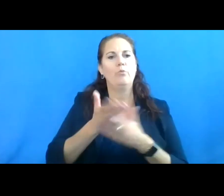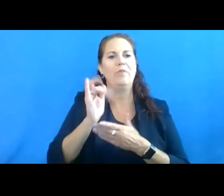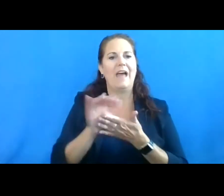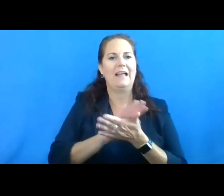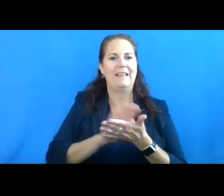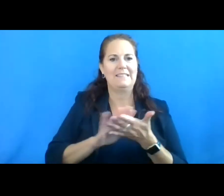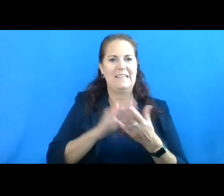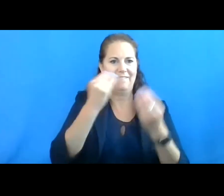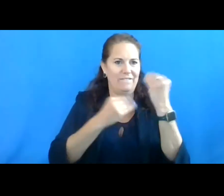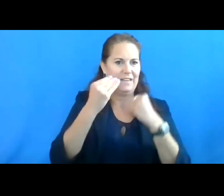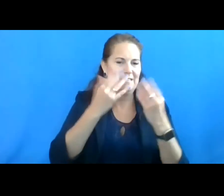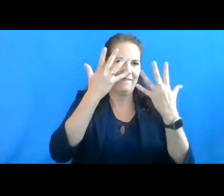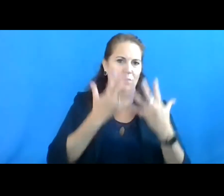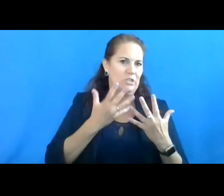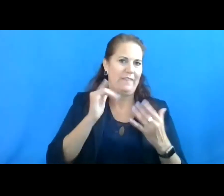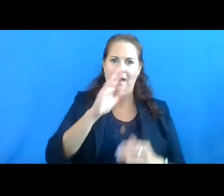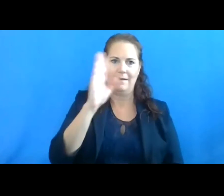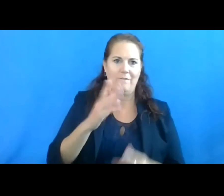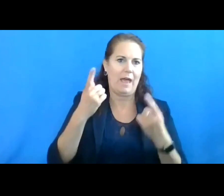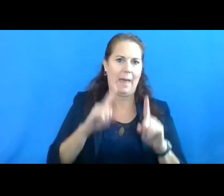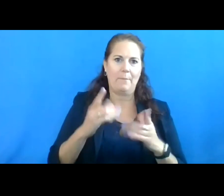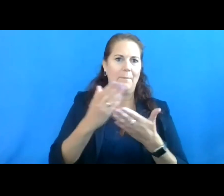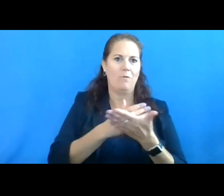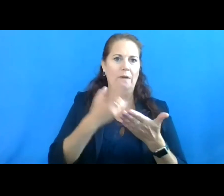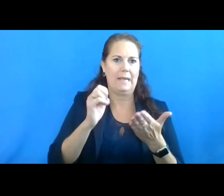Unfortunately that didn't happen before he died.